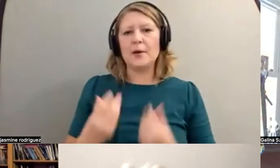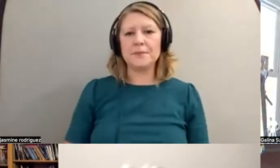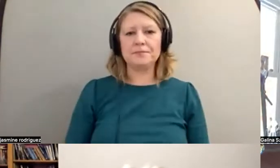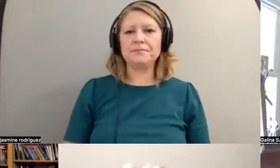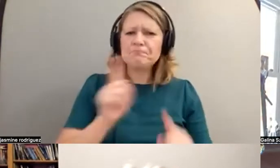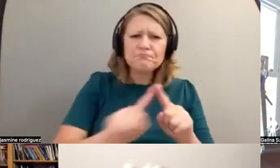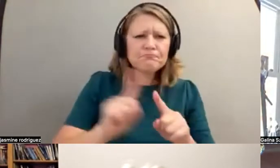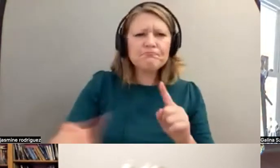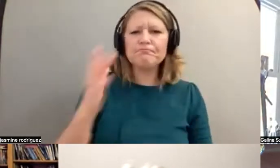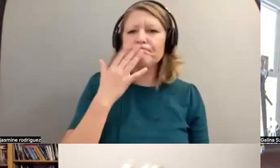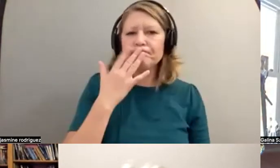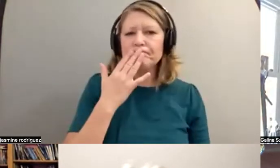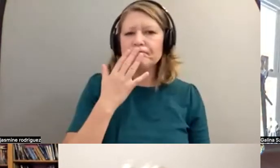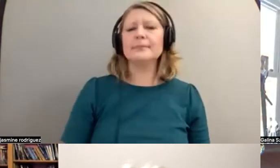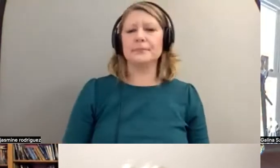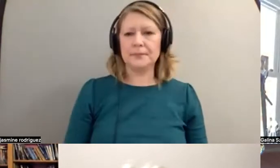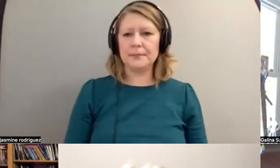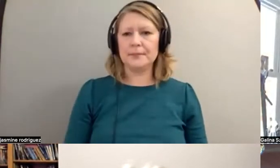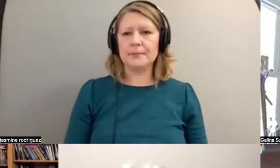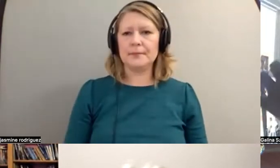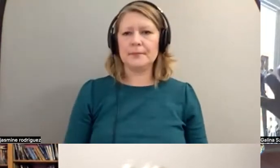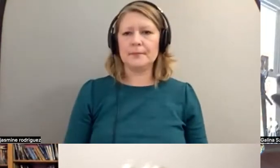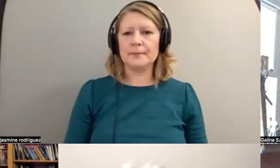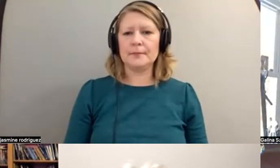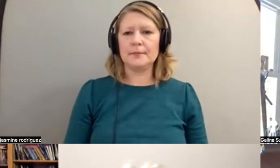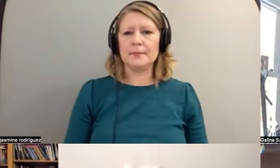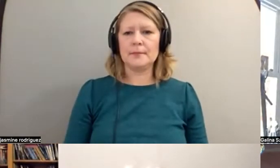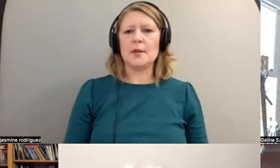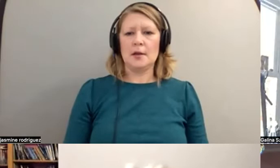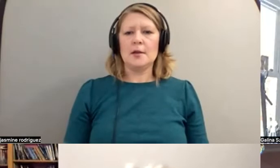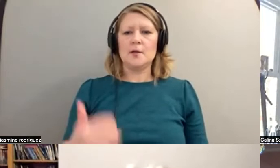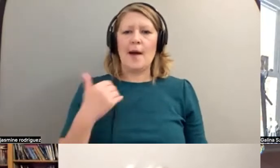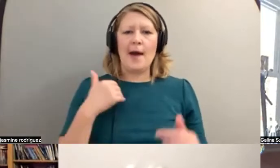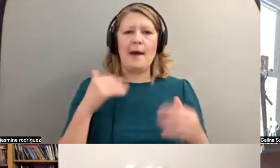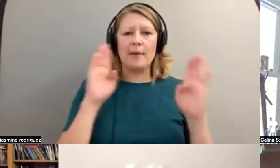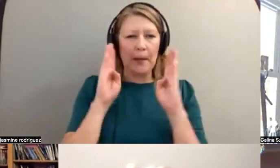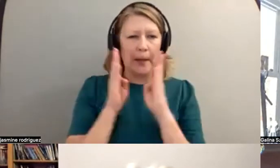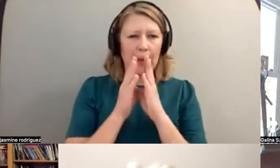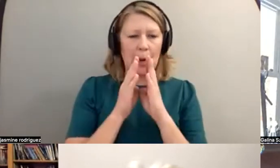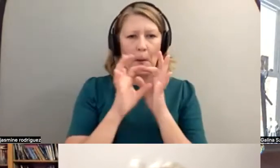very narrow, um like barrel with a square at the end.